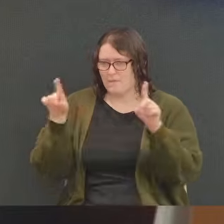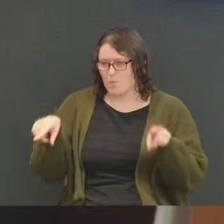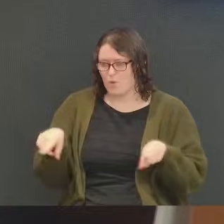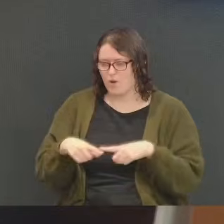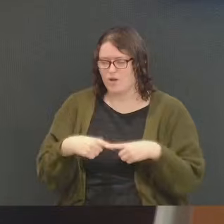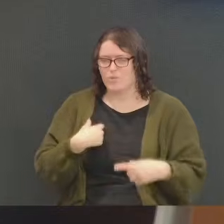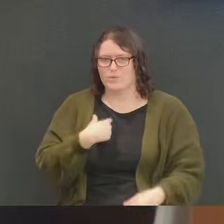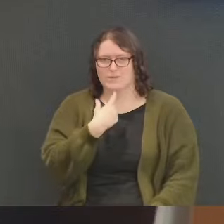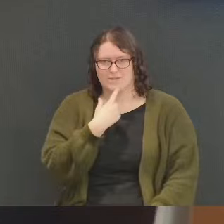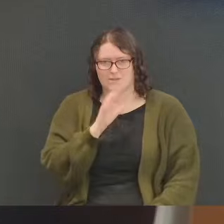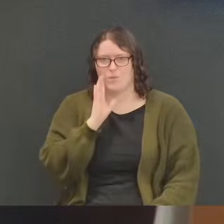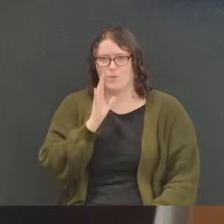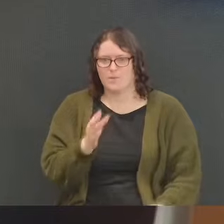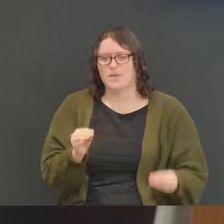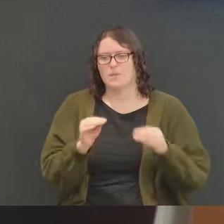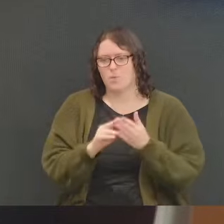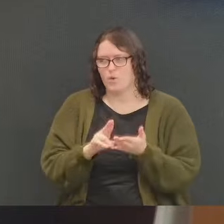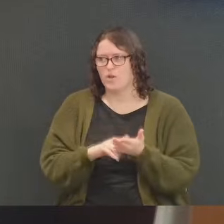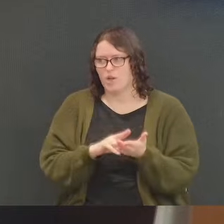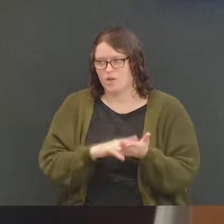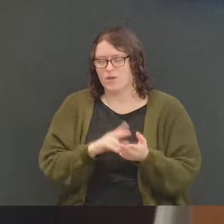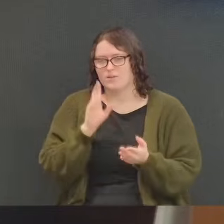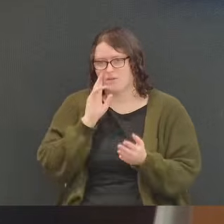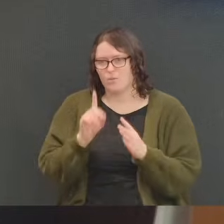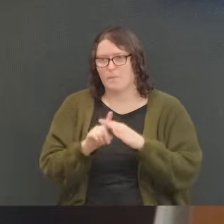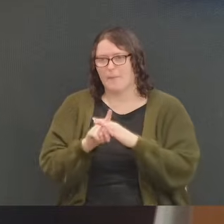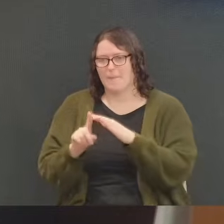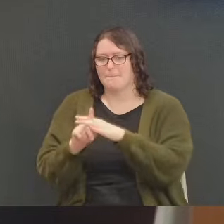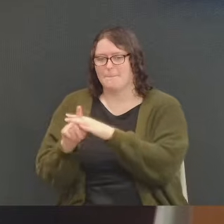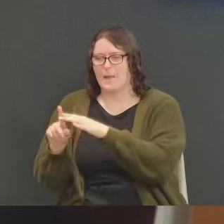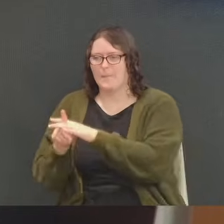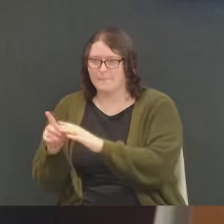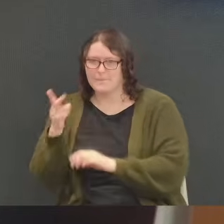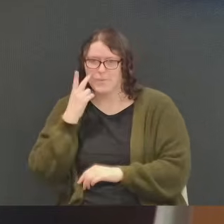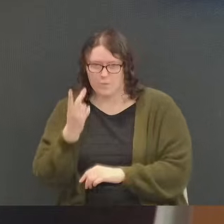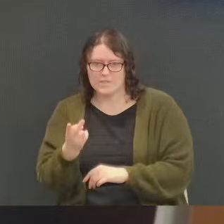there will be other contracts coming related to the south scoreboard expansion. So, one of